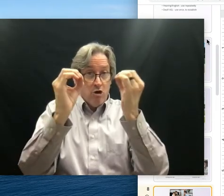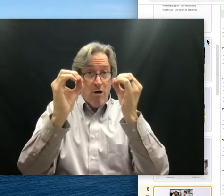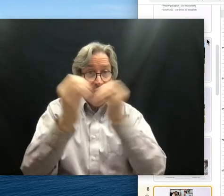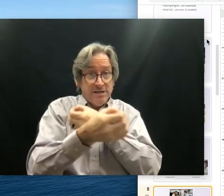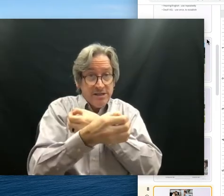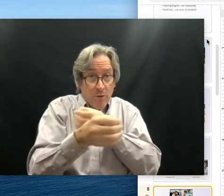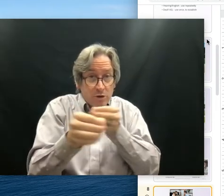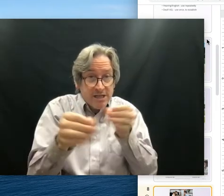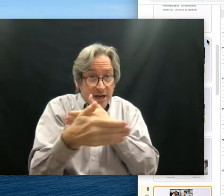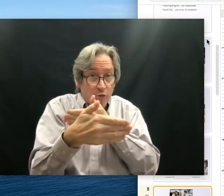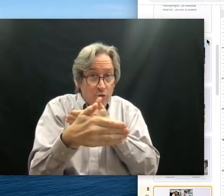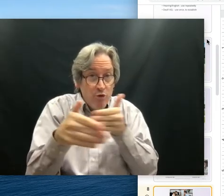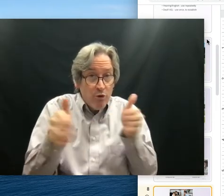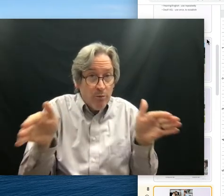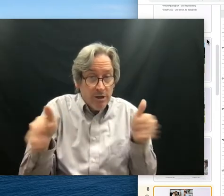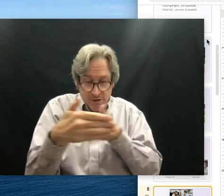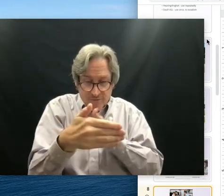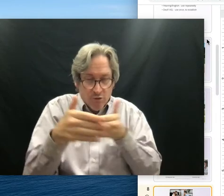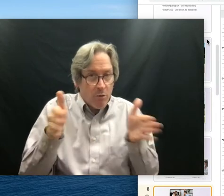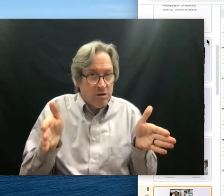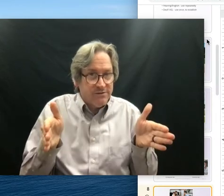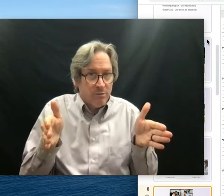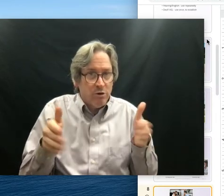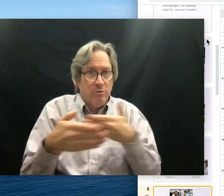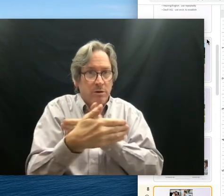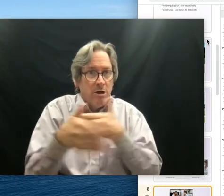office and we're signing room here's the four walls of a room